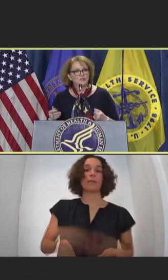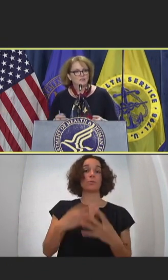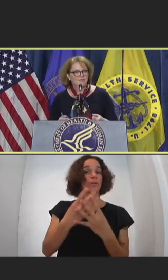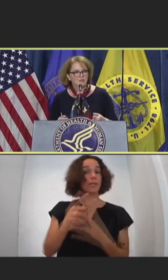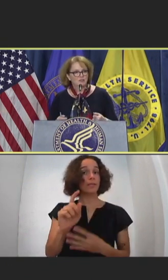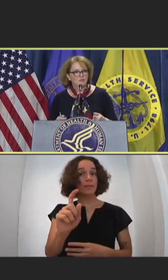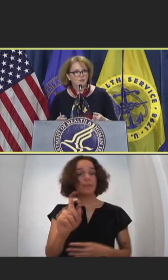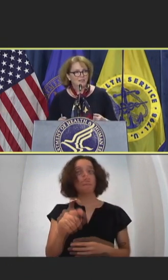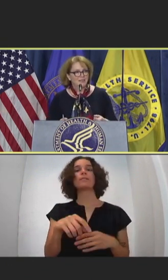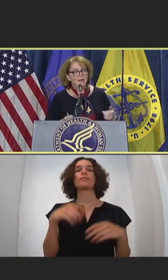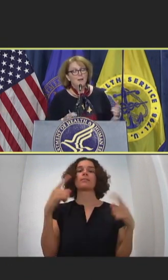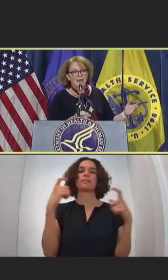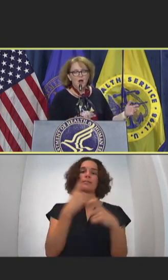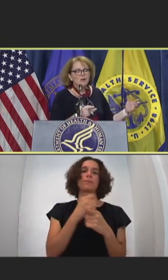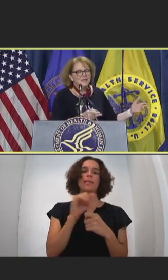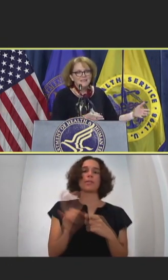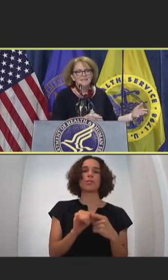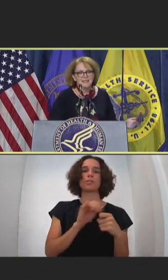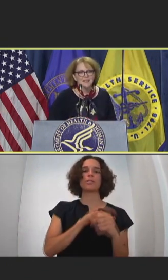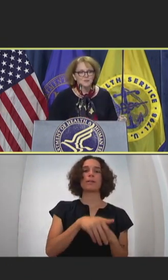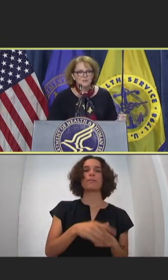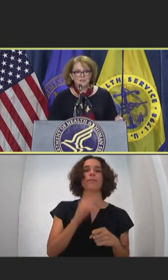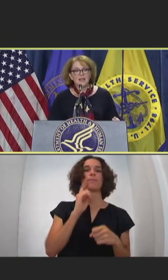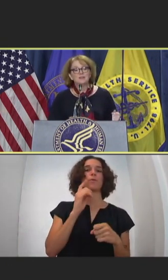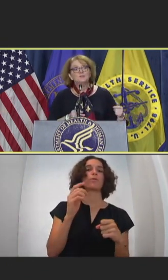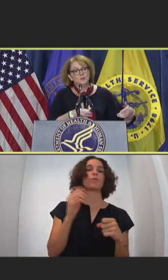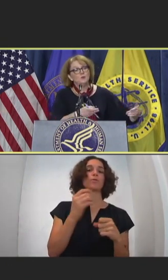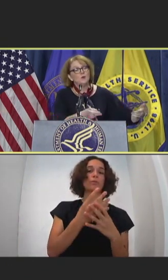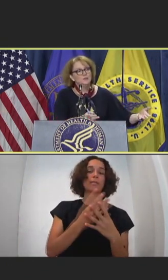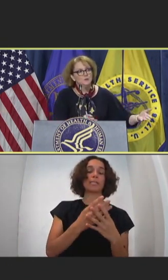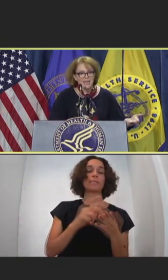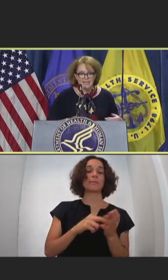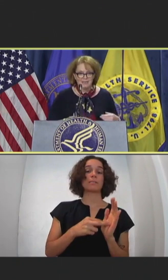coverage for screening, by all means, the answer is yes. Do what you can,